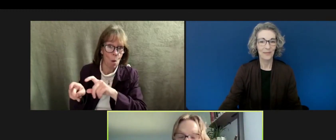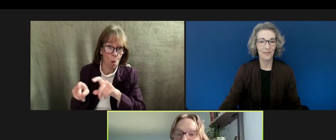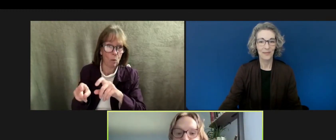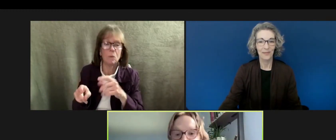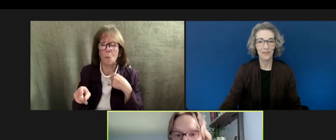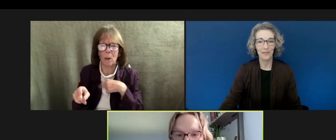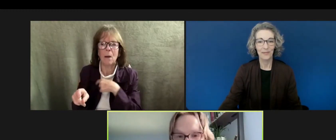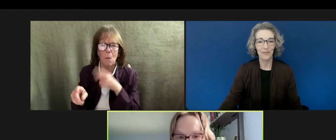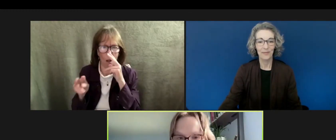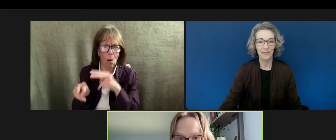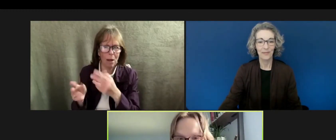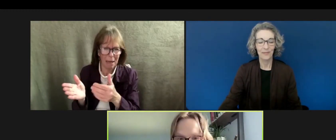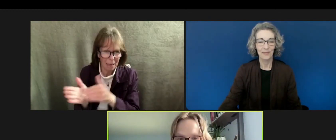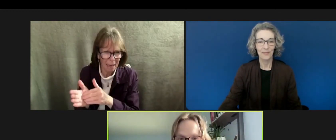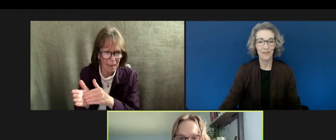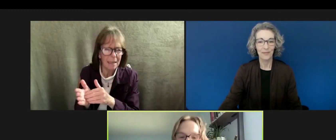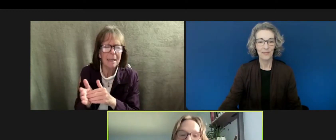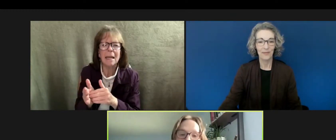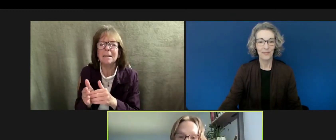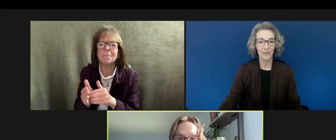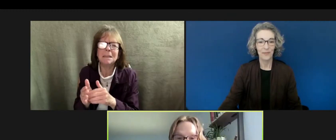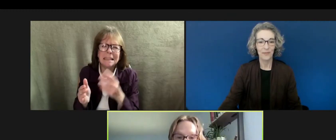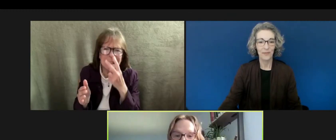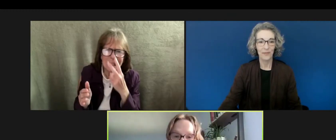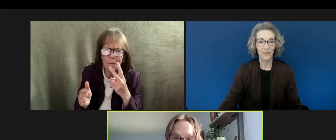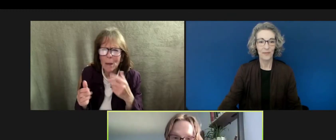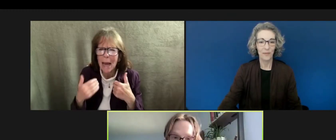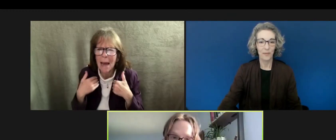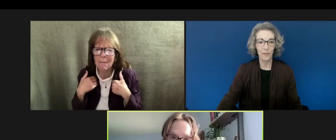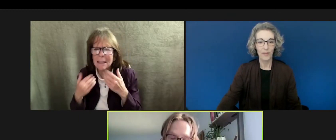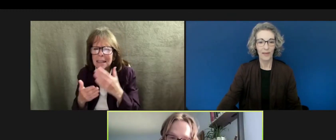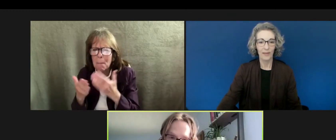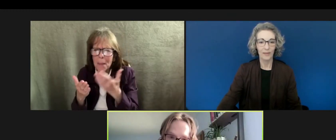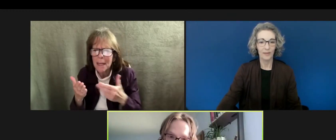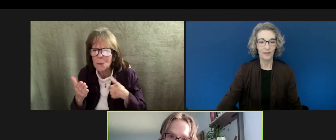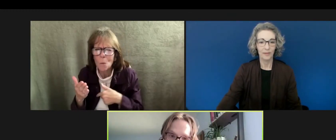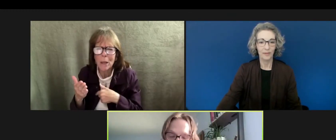redo certain scenes and interact with characters from these scenes.